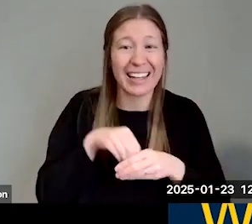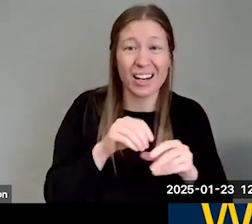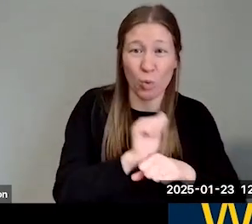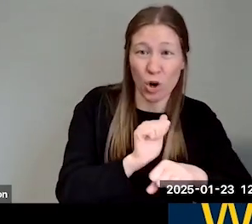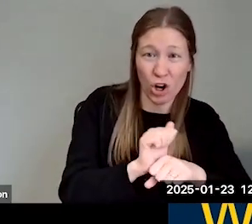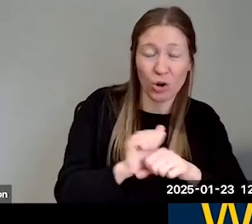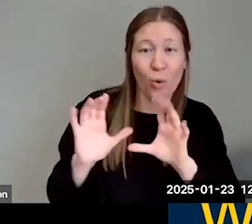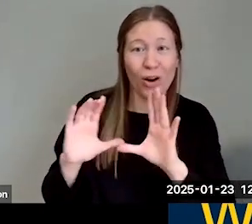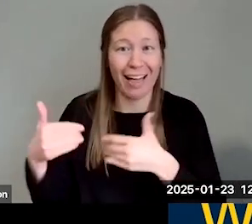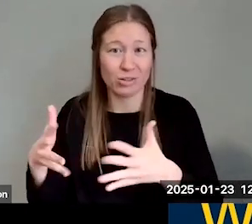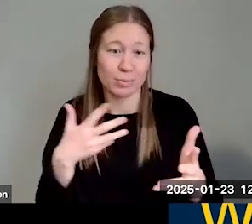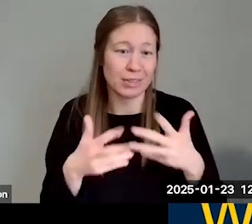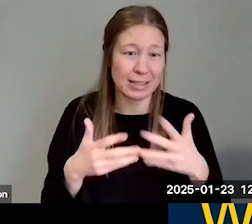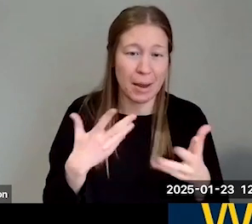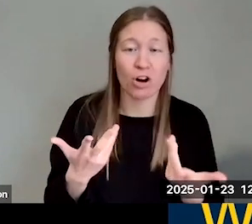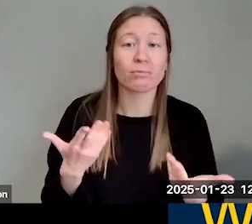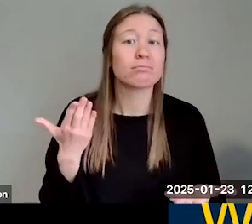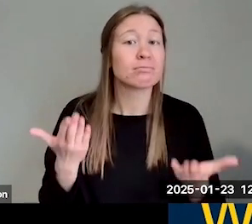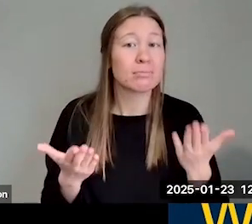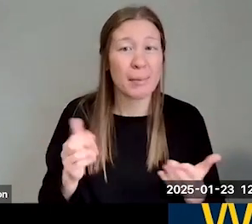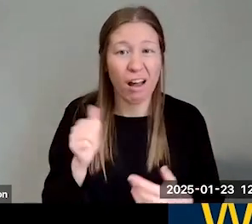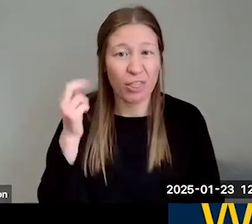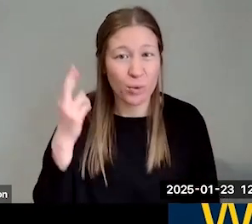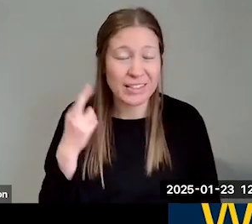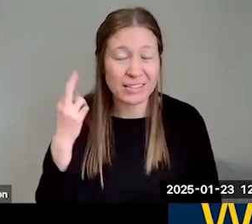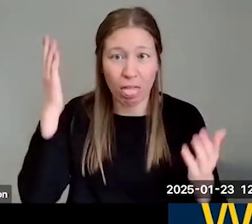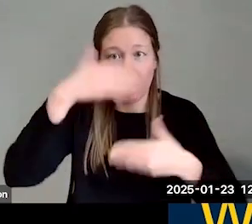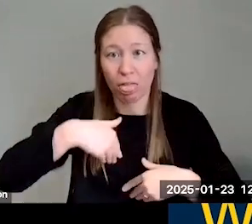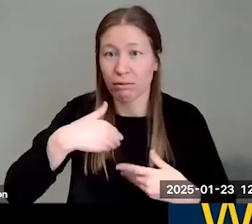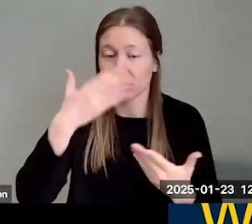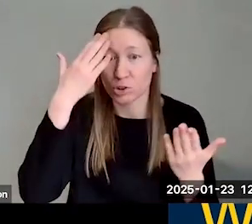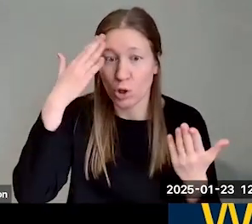or what constitutes a disability under the ADA, as well as privacy.